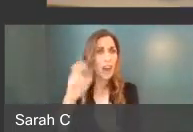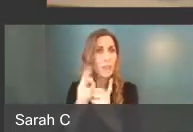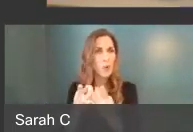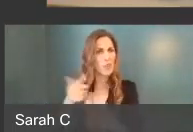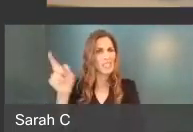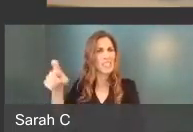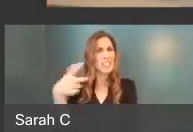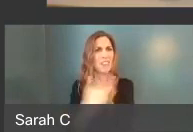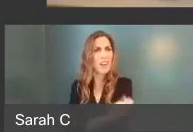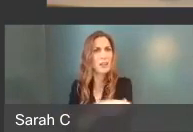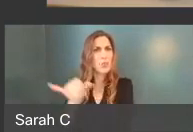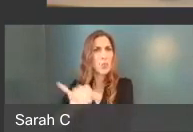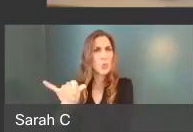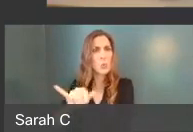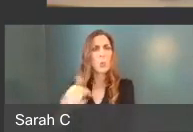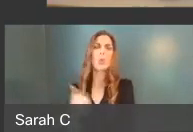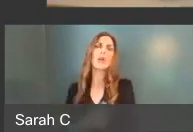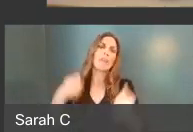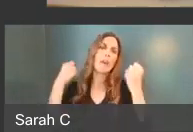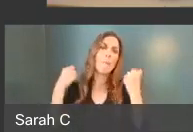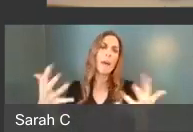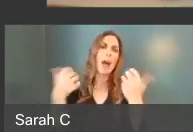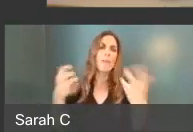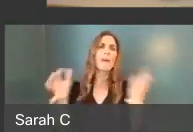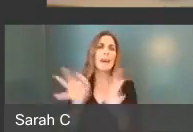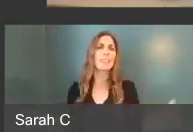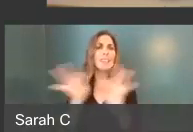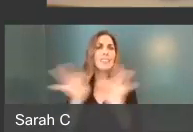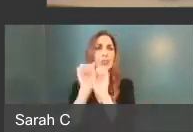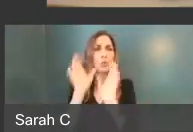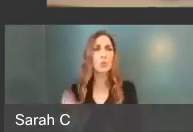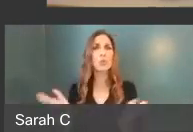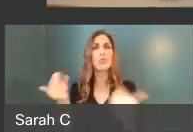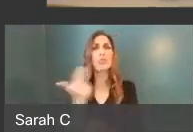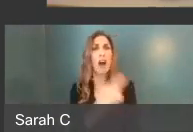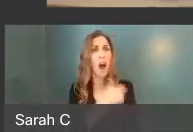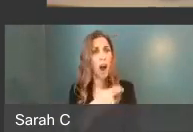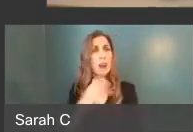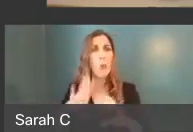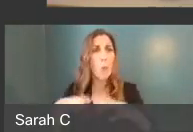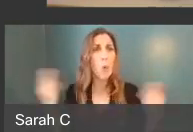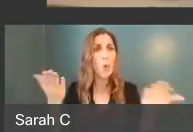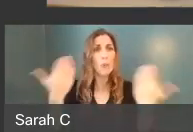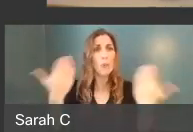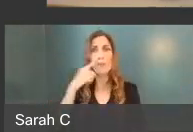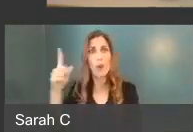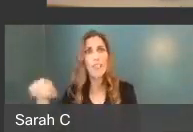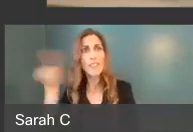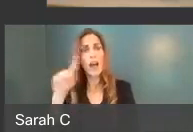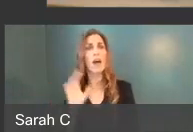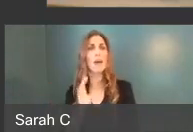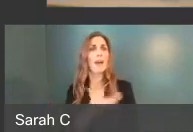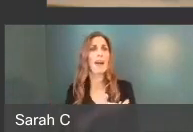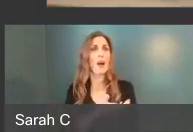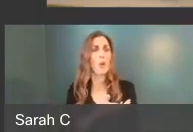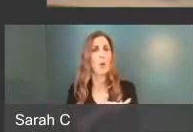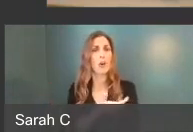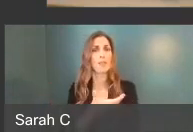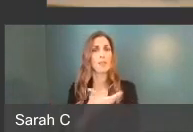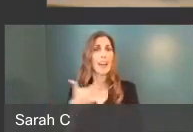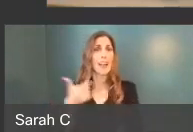and we have many essential workers that keep our hospitals open, our power on, our water running,